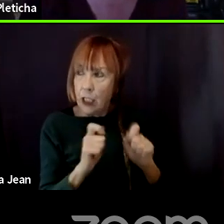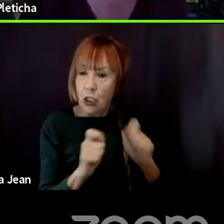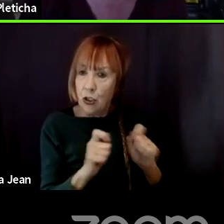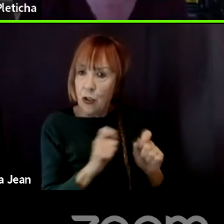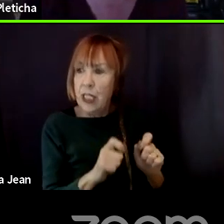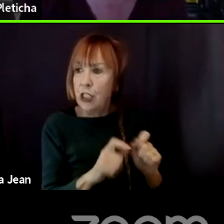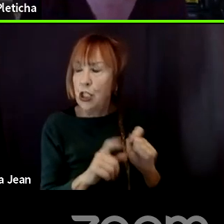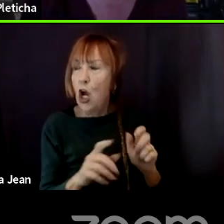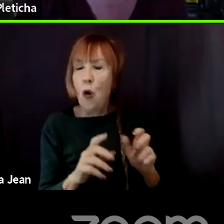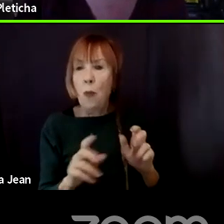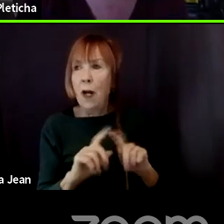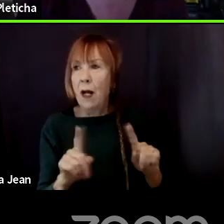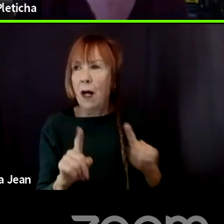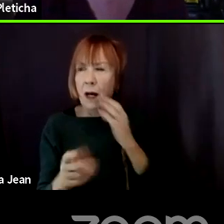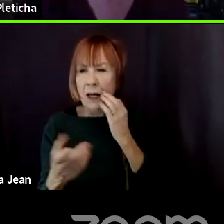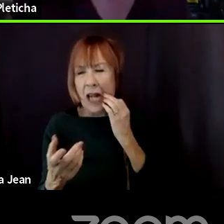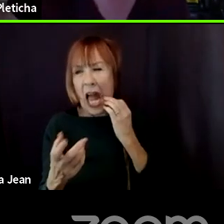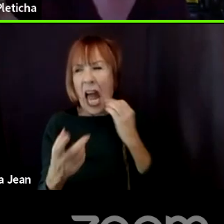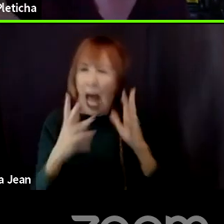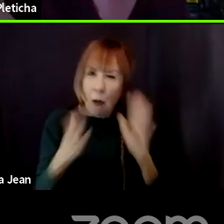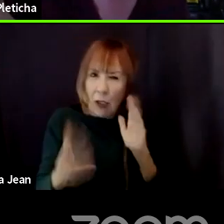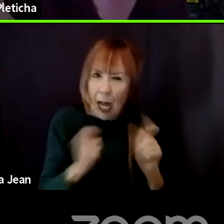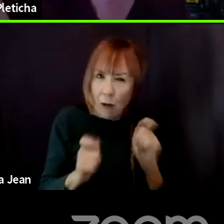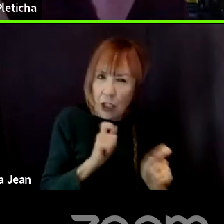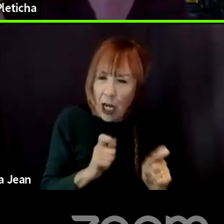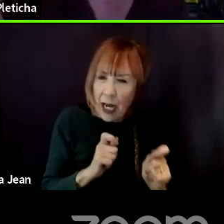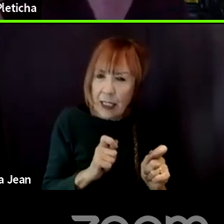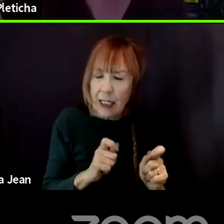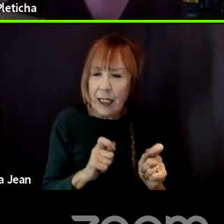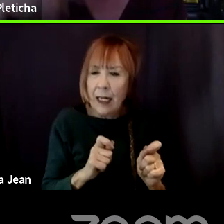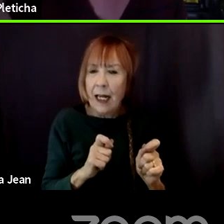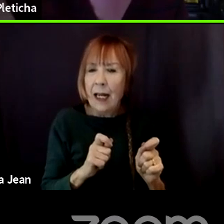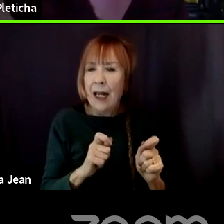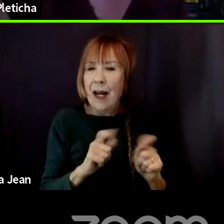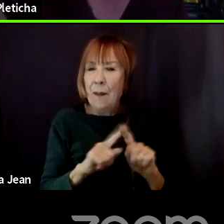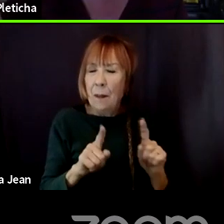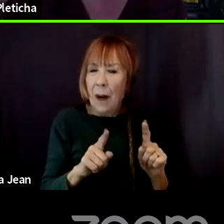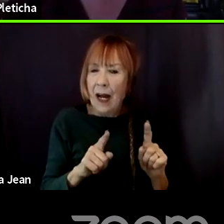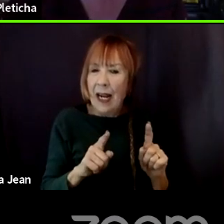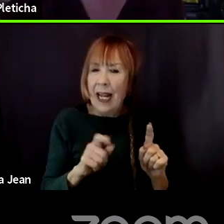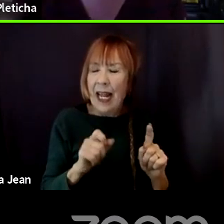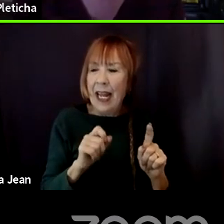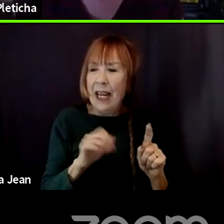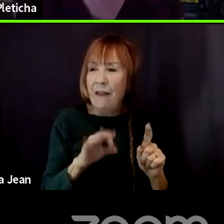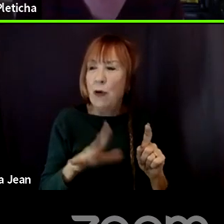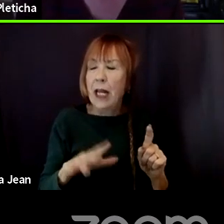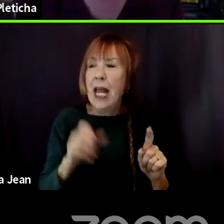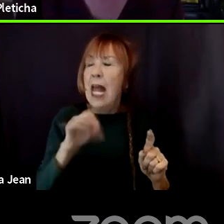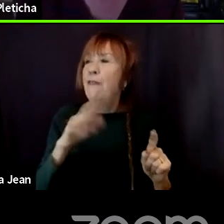the note behind the note, if you know what that is and you can address that they just want to know